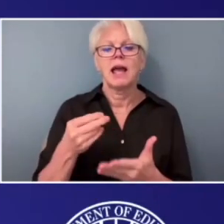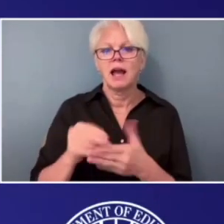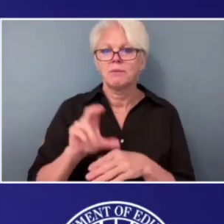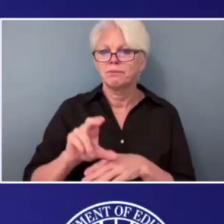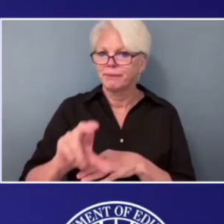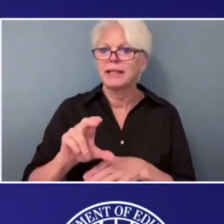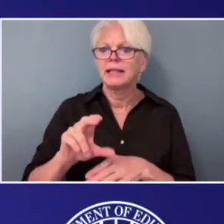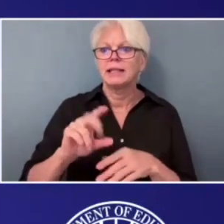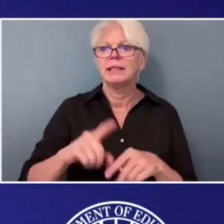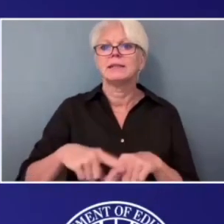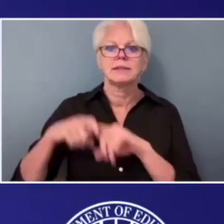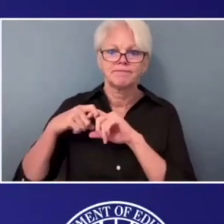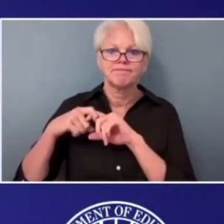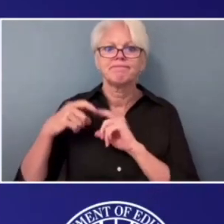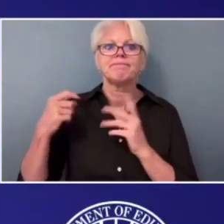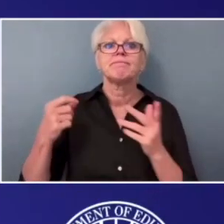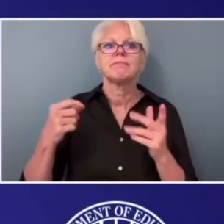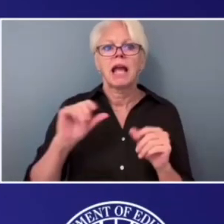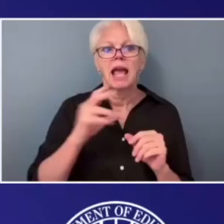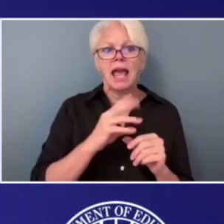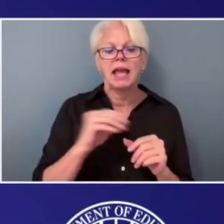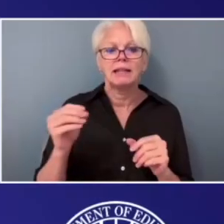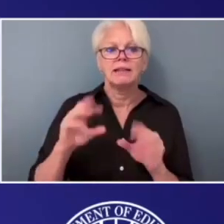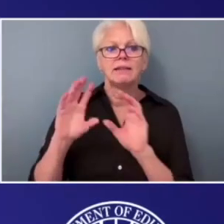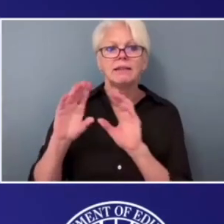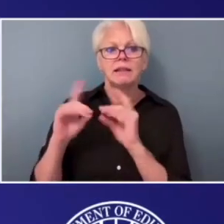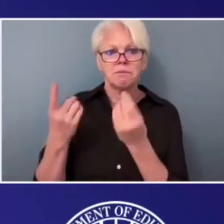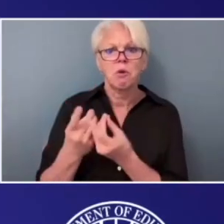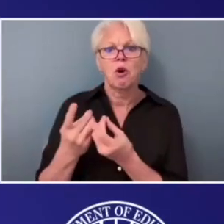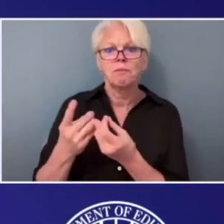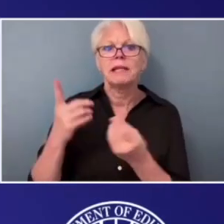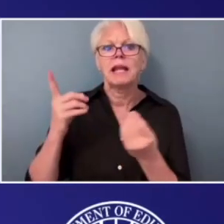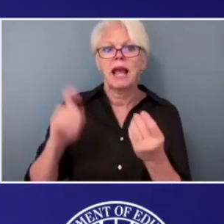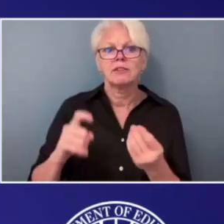the Department tomorrow has to otherwise start an orderly shutdown of other